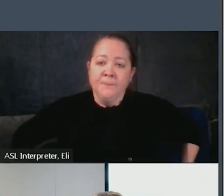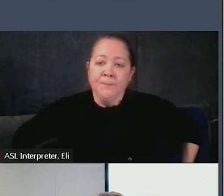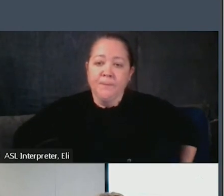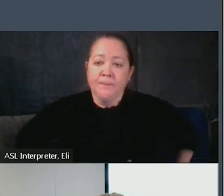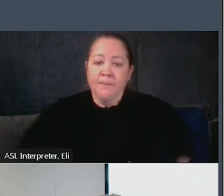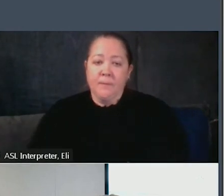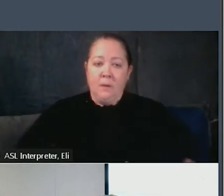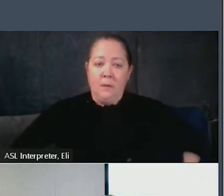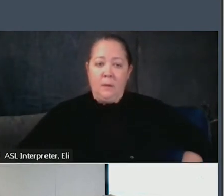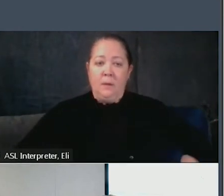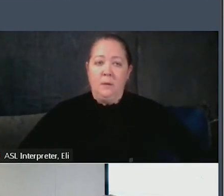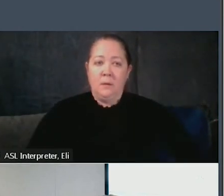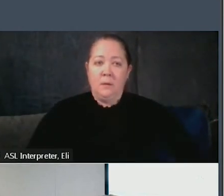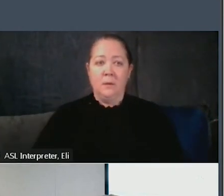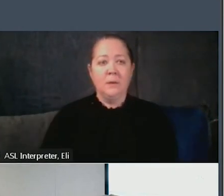Okay. Did I get William Lane?